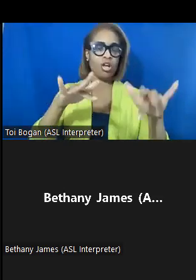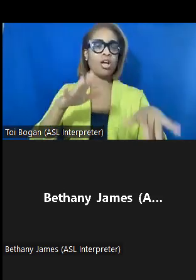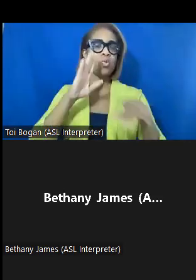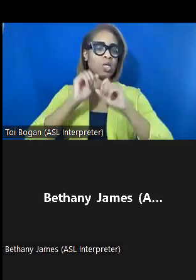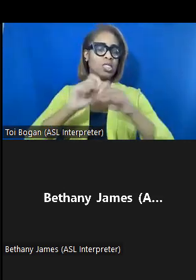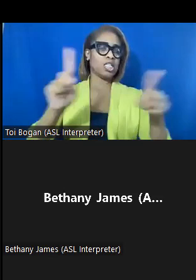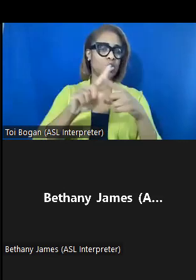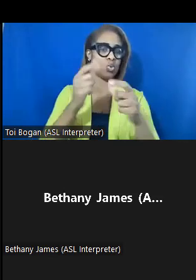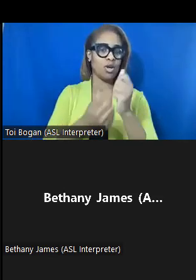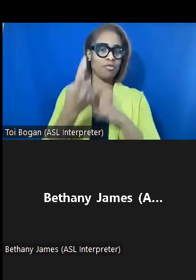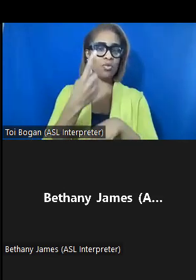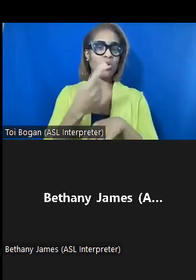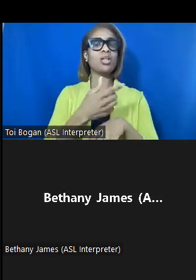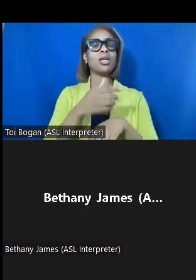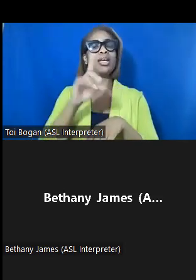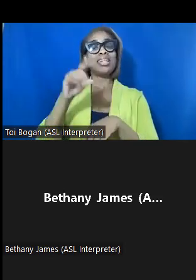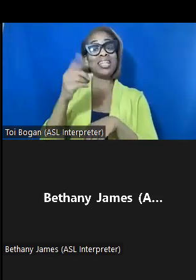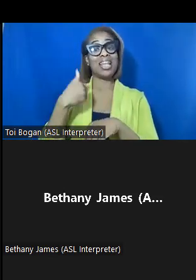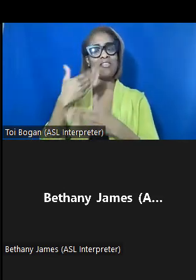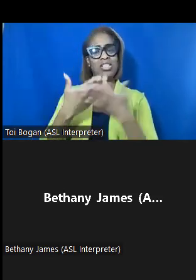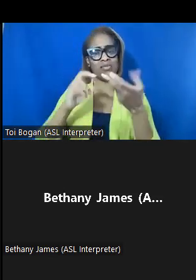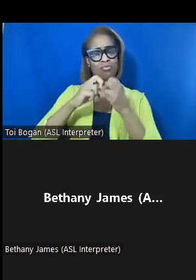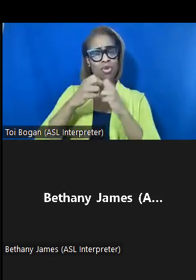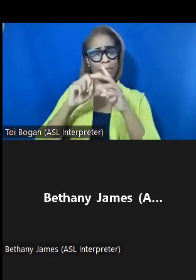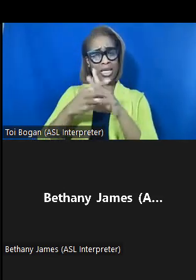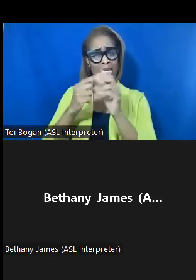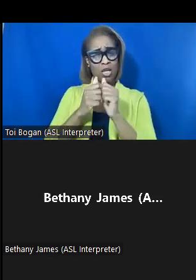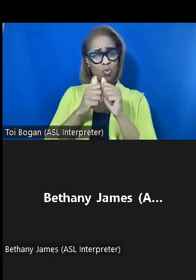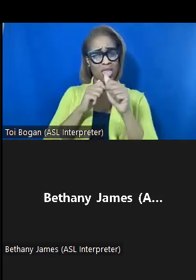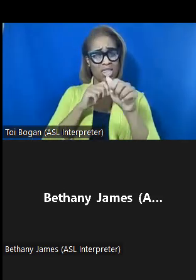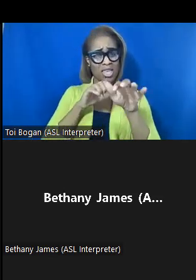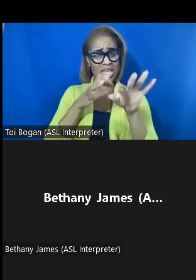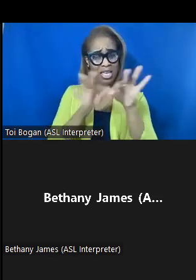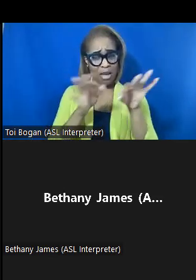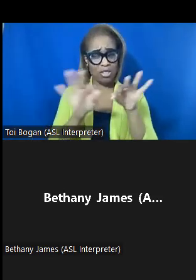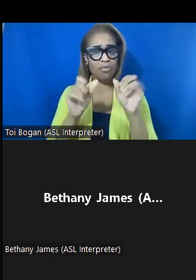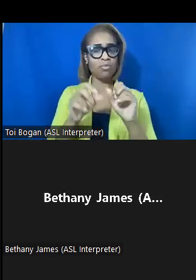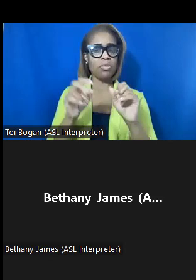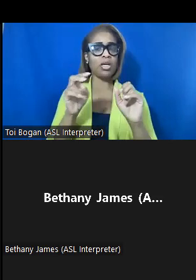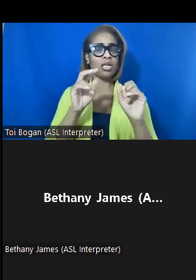And we did have some issues at the beginning with captionings, but they can be viewed, and Caitlyn did put that in the chat.